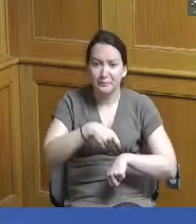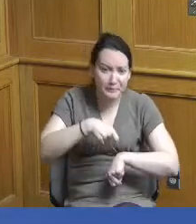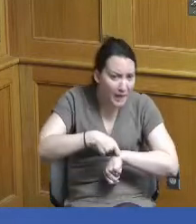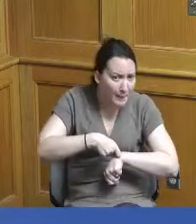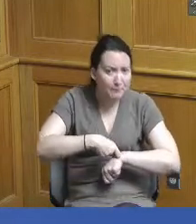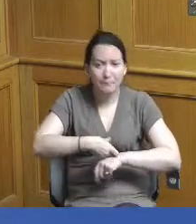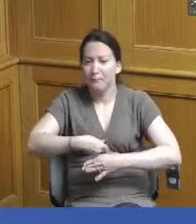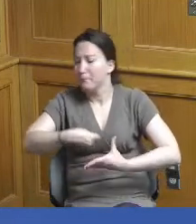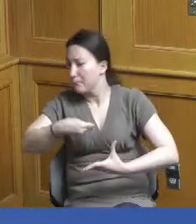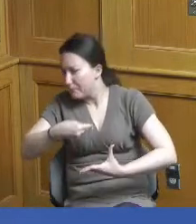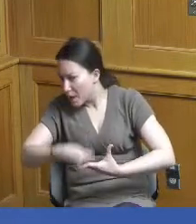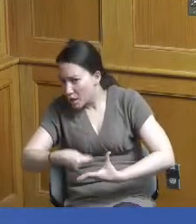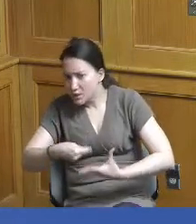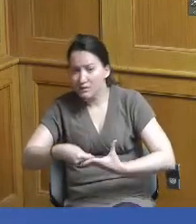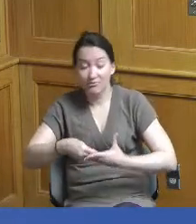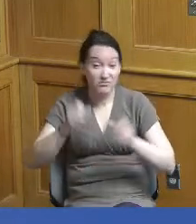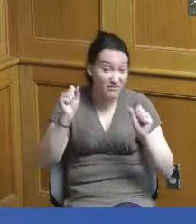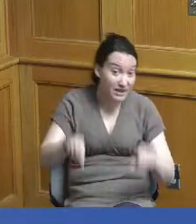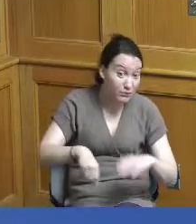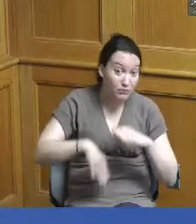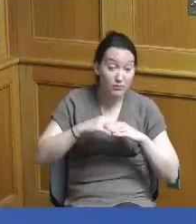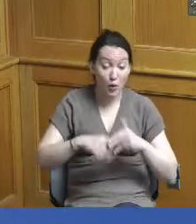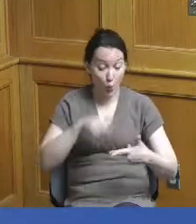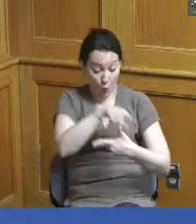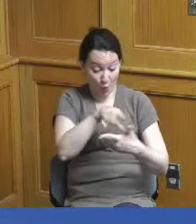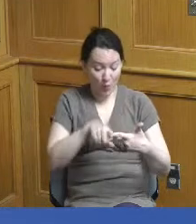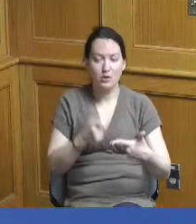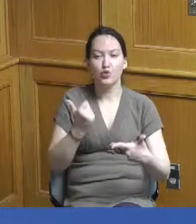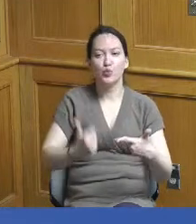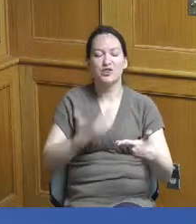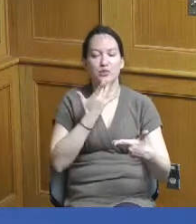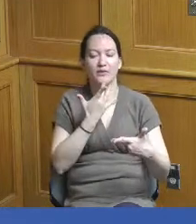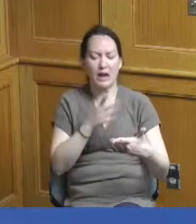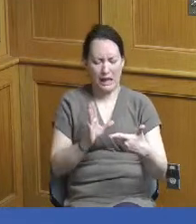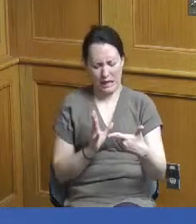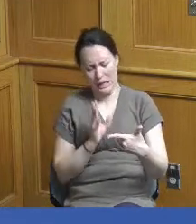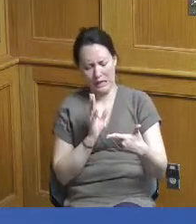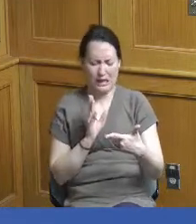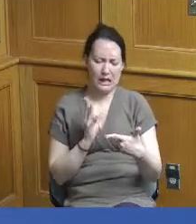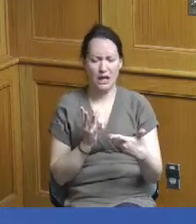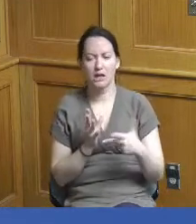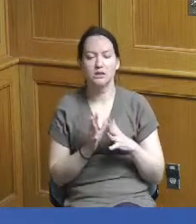and capacity to do one of these things what do we want to do and the question was or the priority